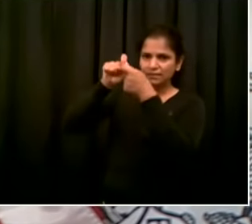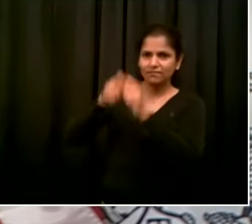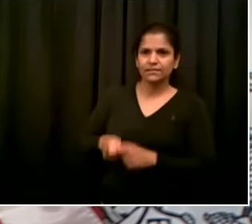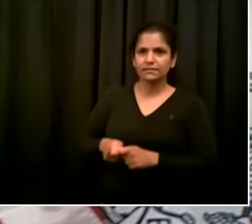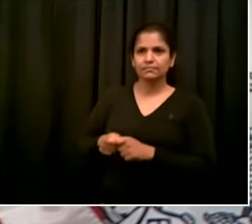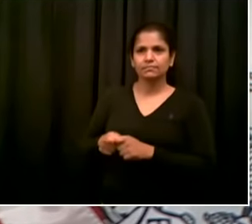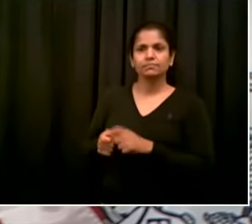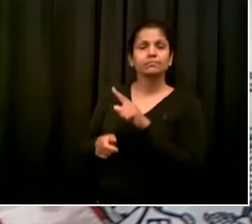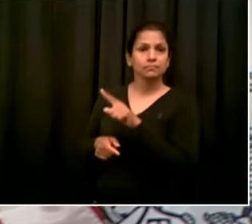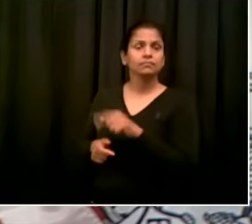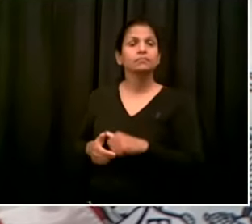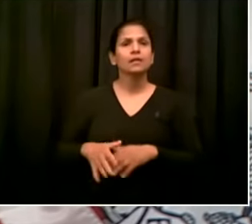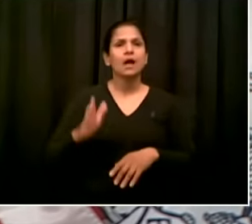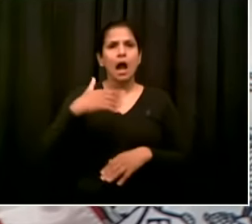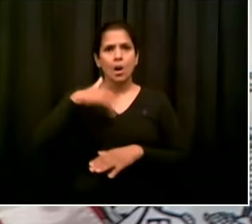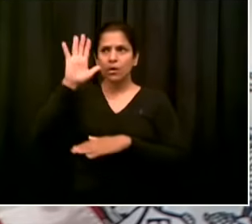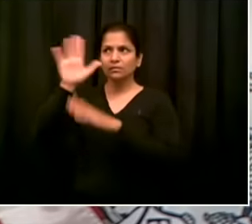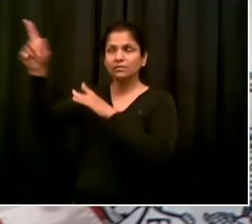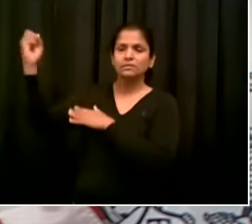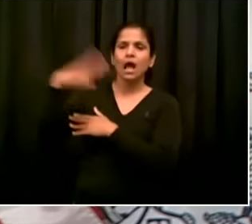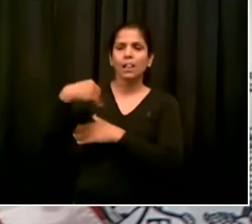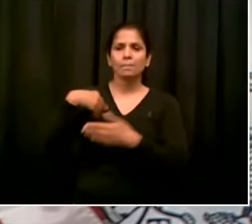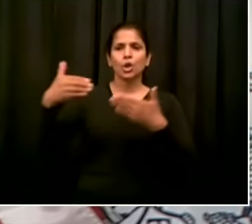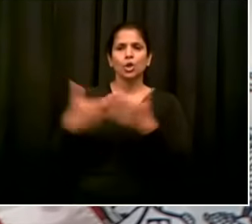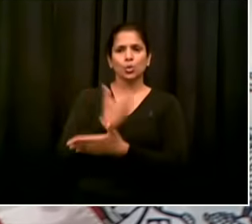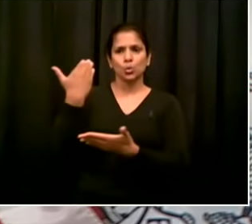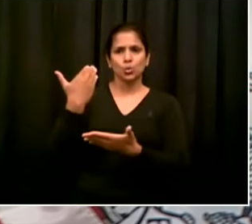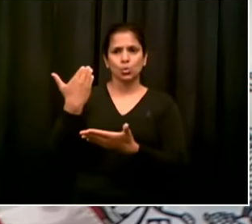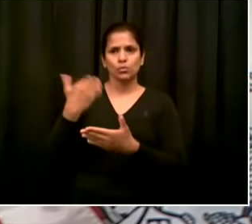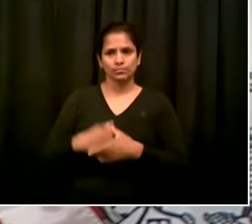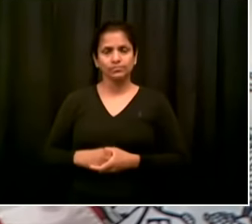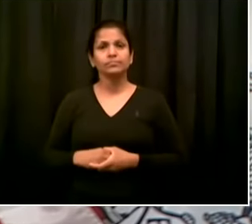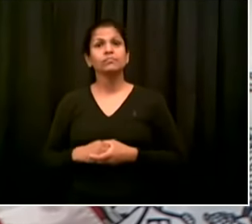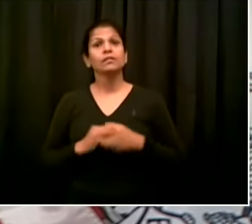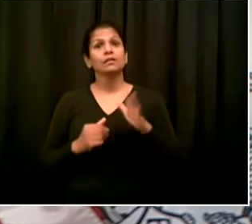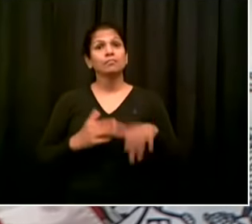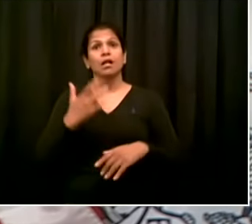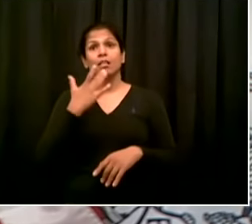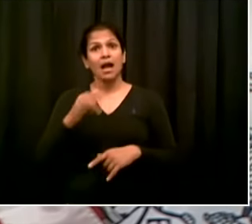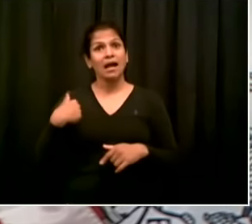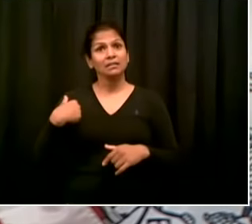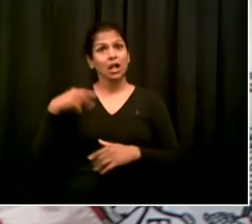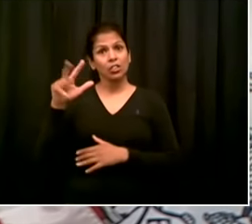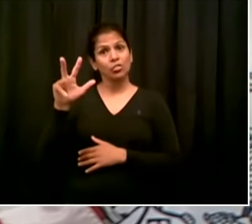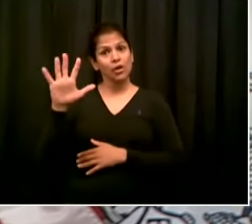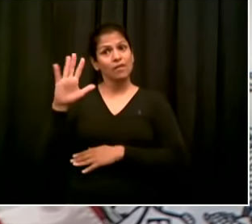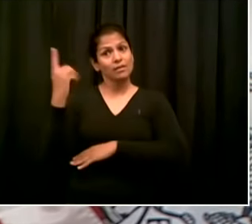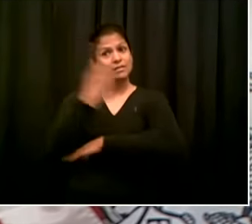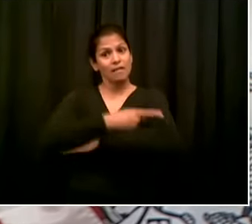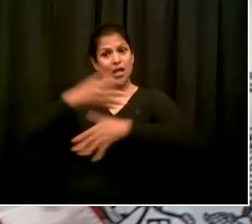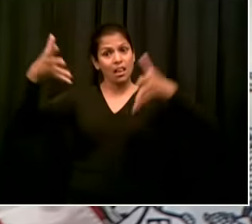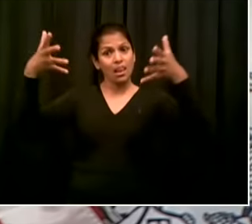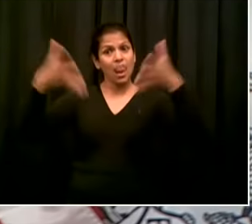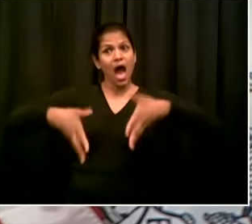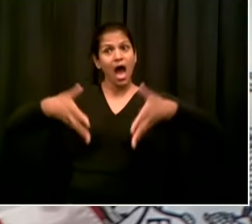ABOUT IT. WE TALKED TO THE BOARD OF EELCTOINS ABO UT THAT.